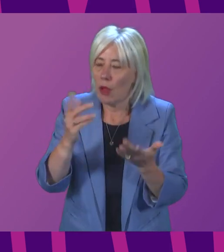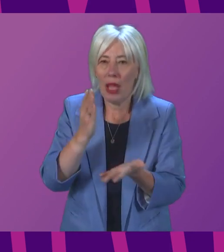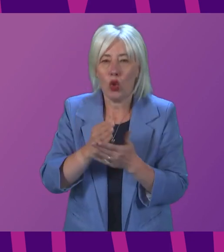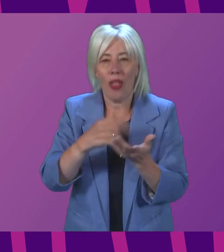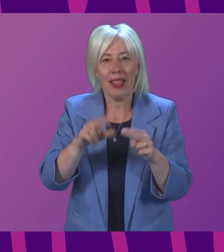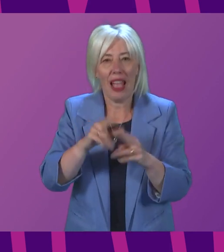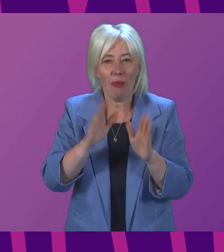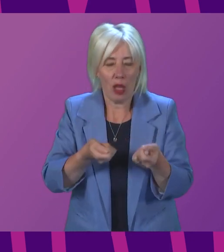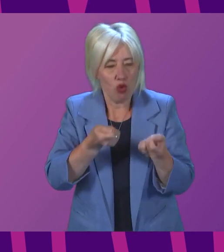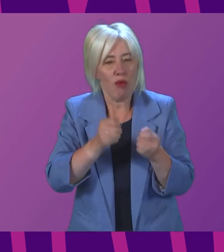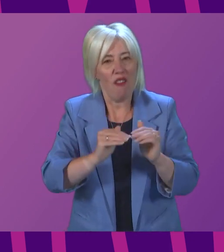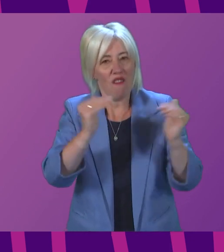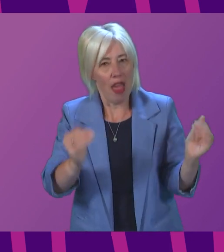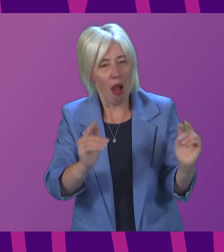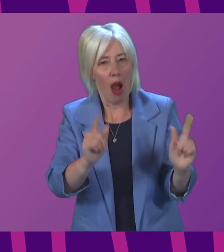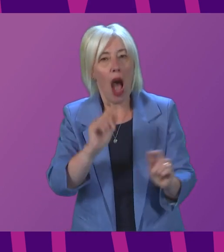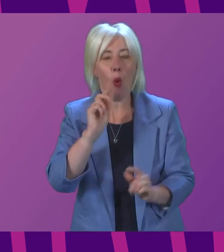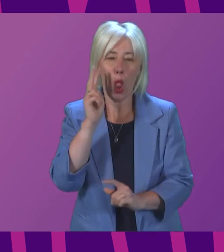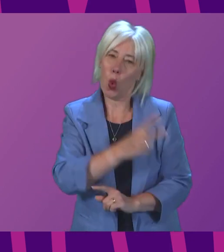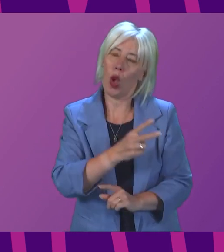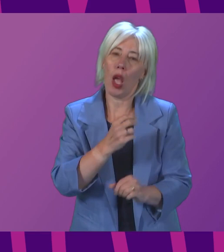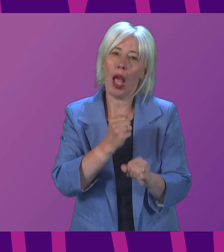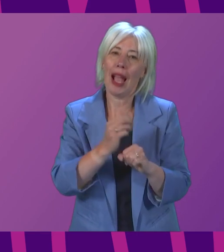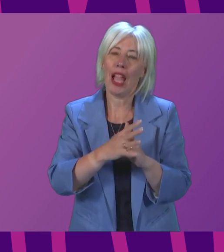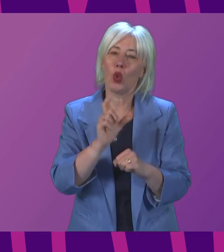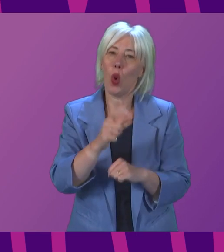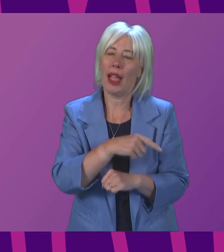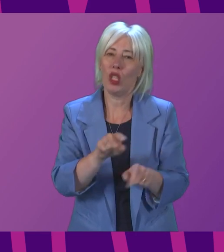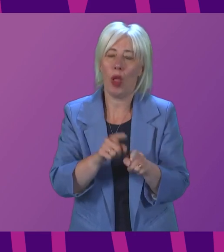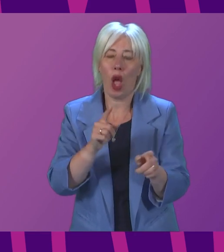I will certainly look at the NHS Greater Glasgow and Clyde material. It is important that all health boards engage properly with those staff, and the Scottish